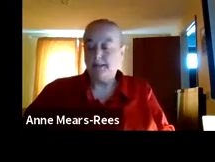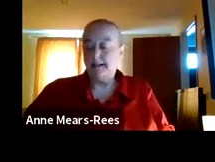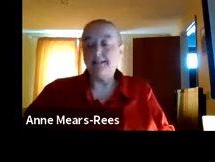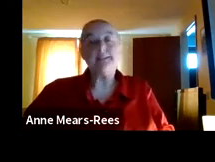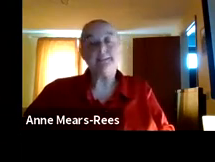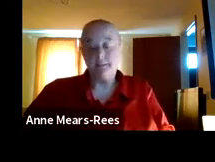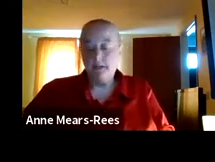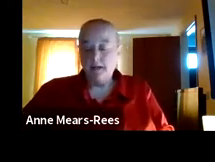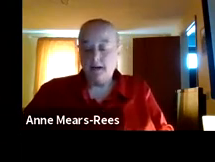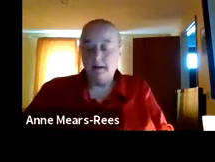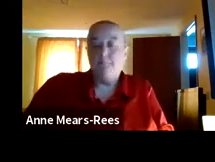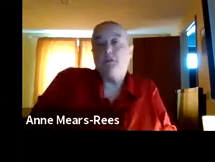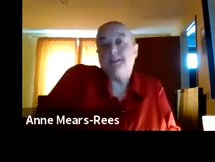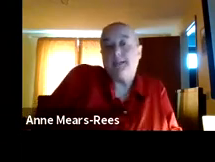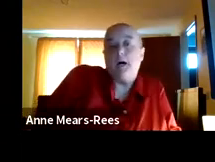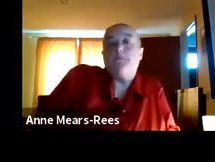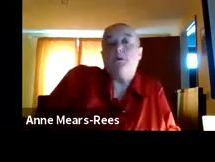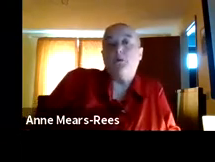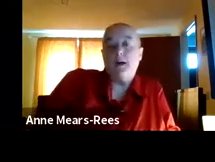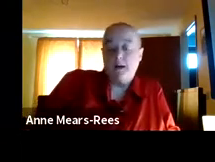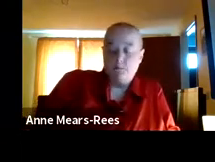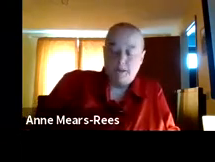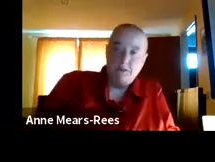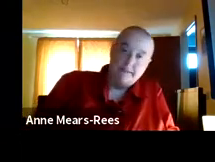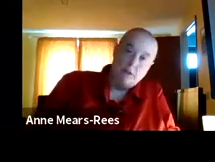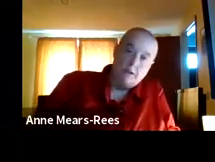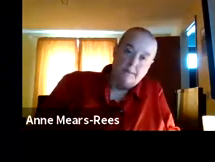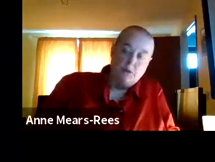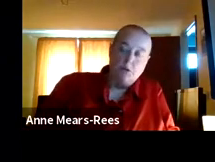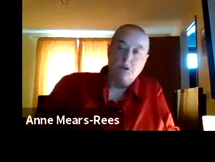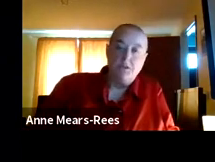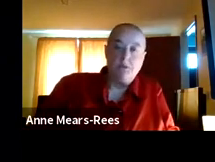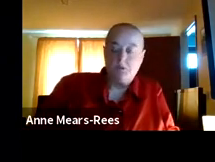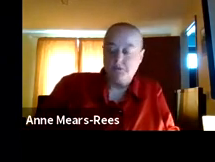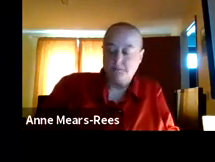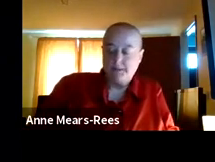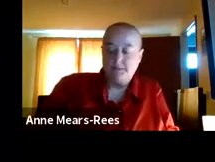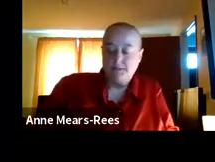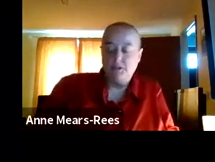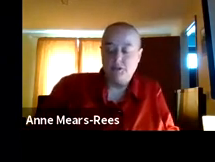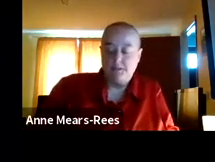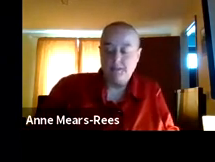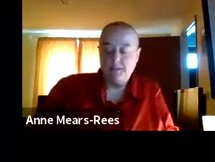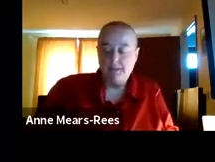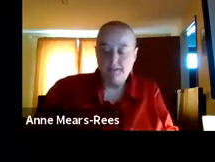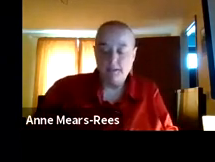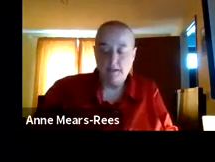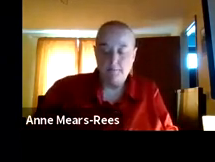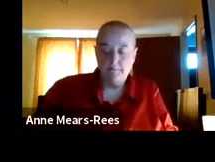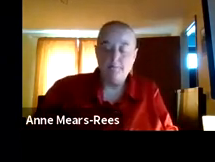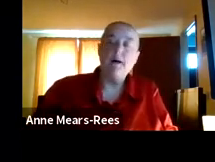Sofia Vougioukalous: And so on we'll talk to you a little bit more now about her experiences caring for her mother who.